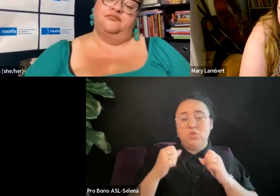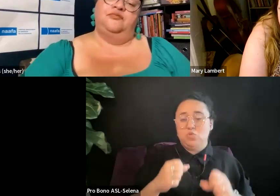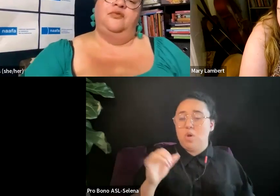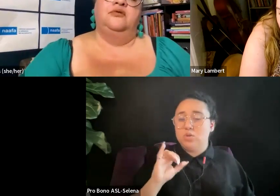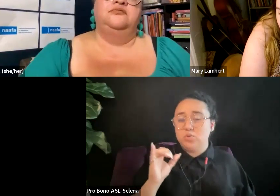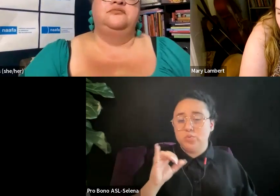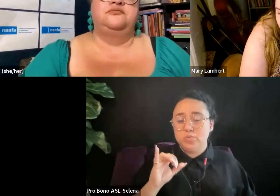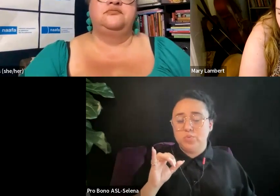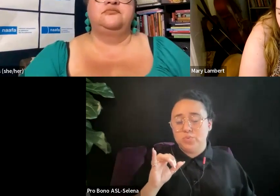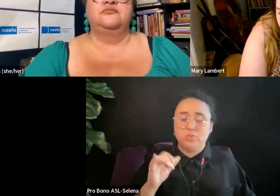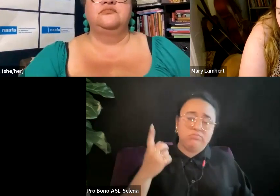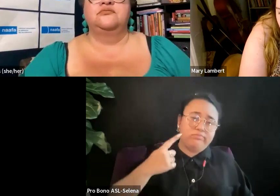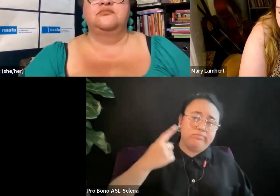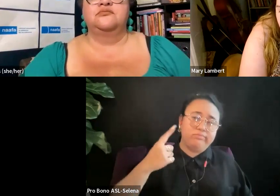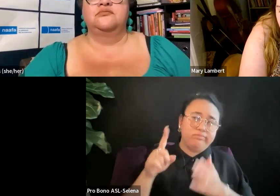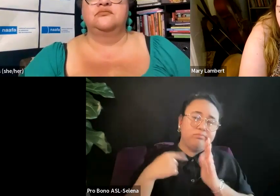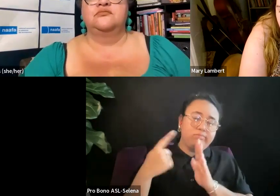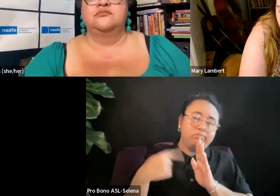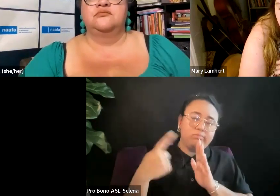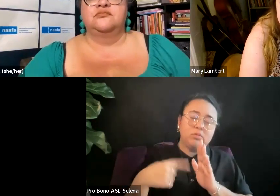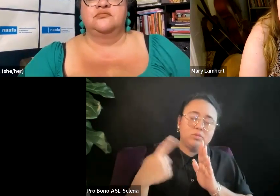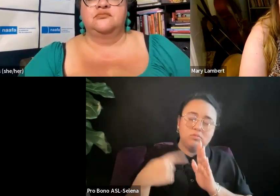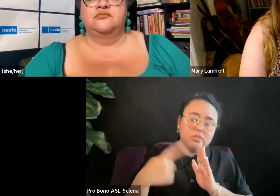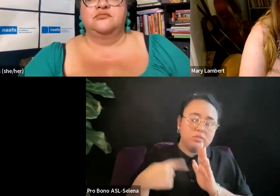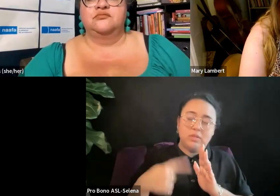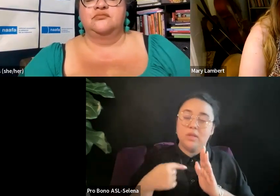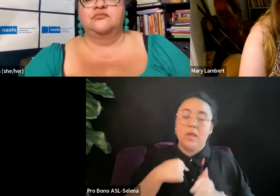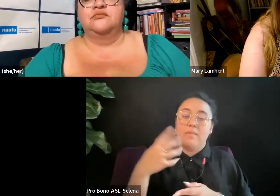and I got involved in spoken word